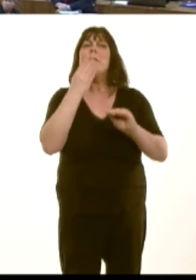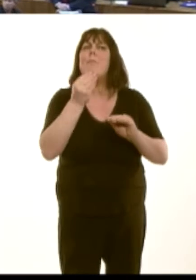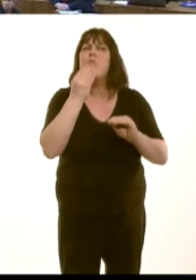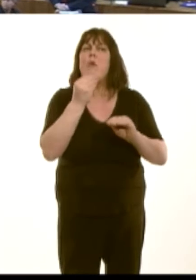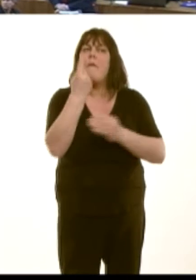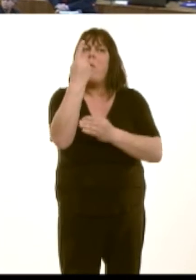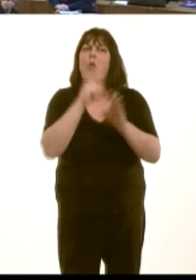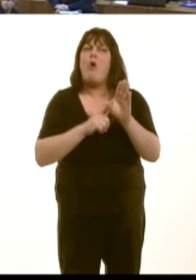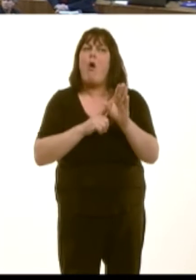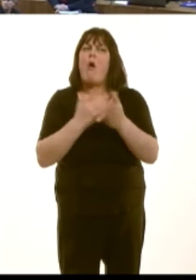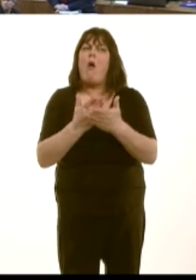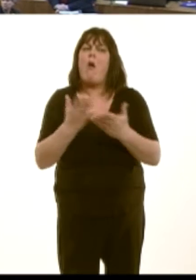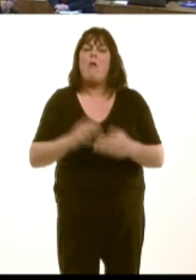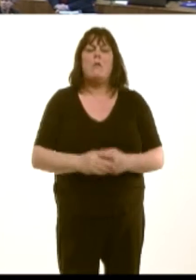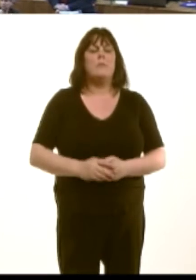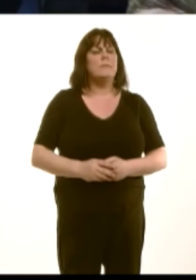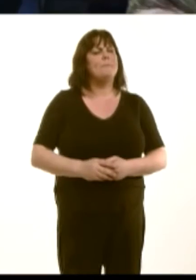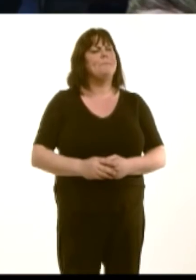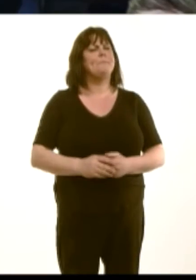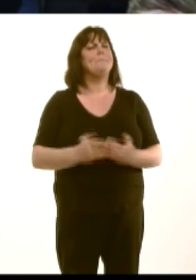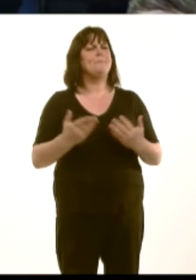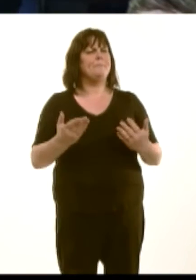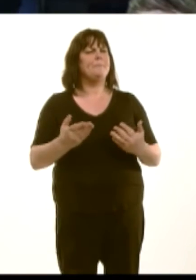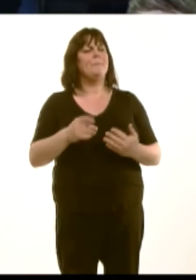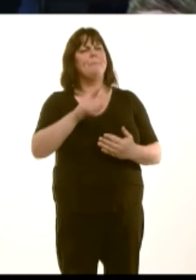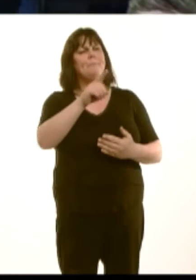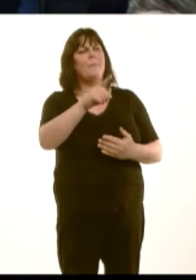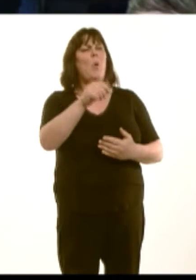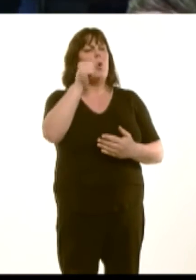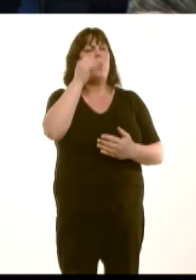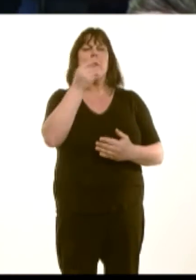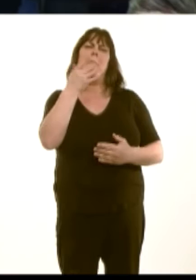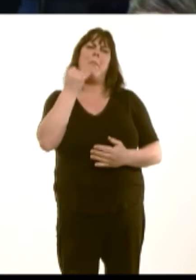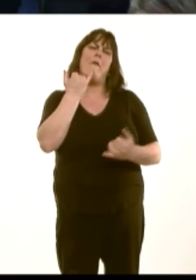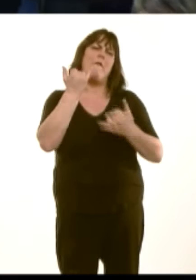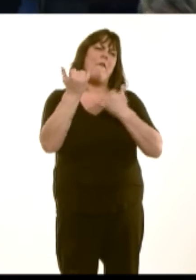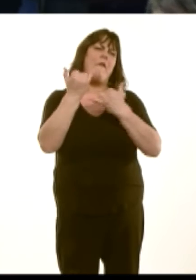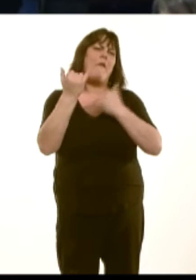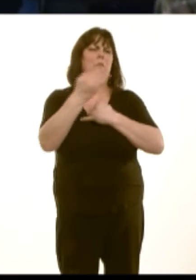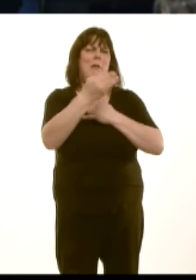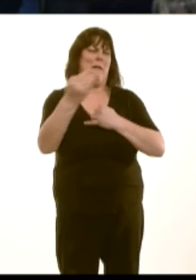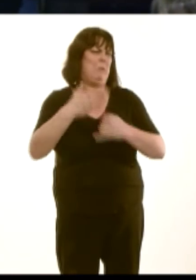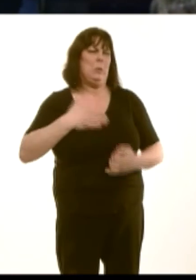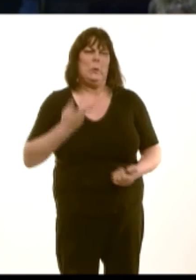y gwir yw bod y niferoedd o alwadau ffug, er enghraifft, wedi disgynóo dros 2,500 bum mlynedd yn Ùl, i ryw 1,200.